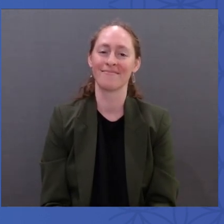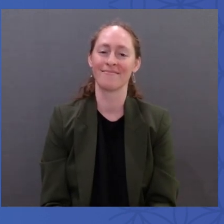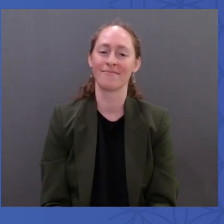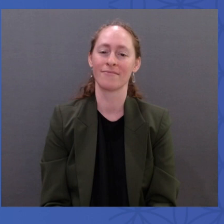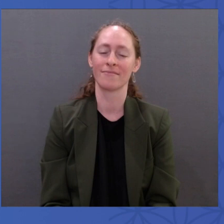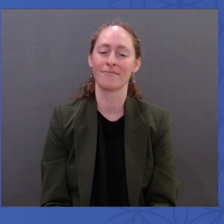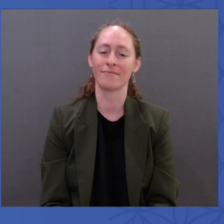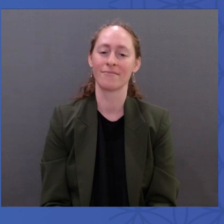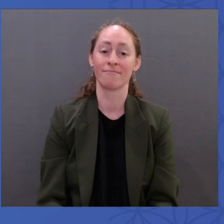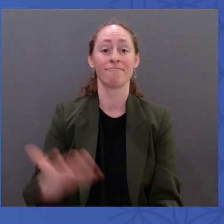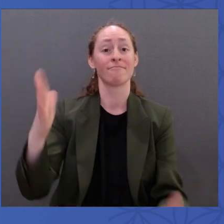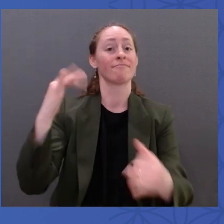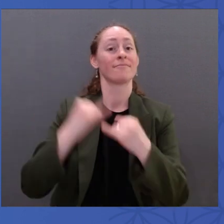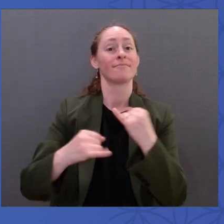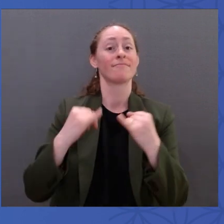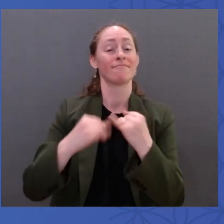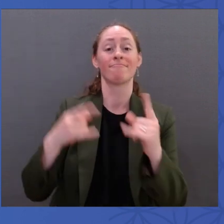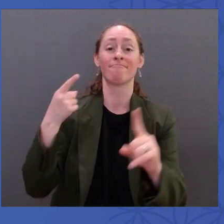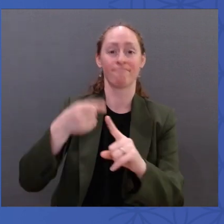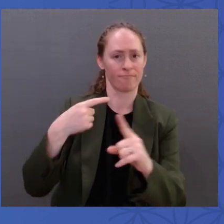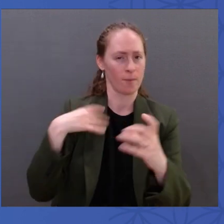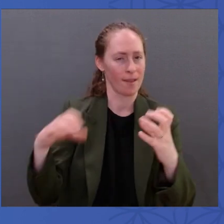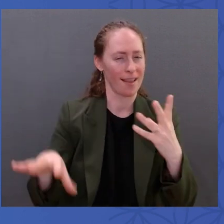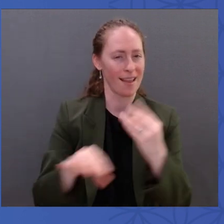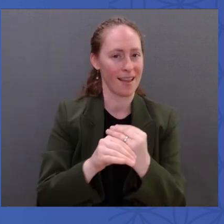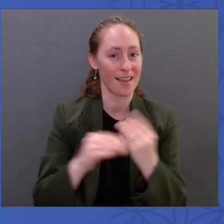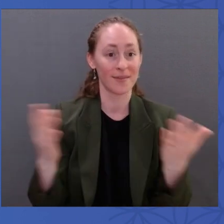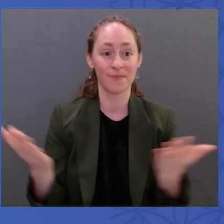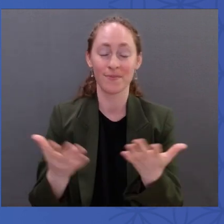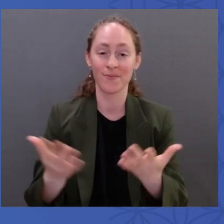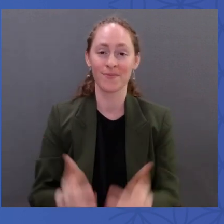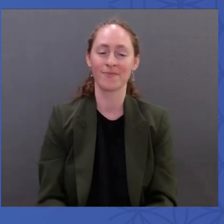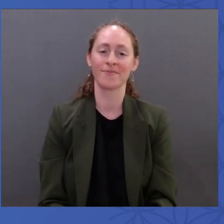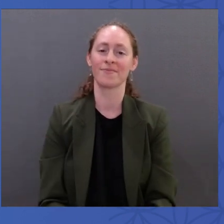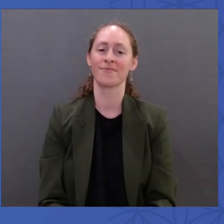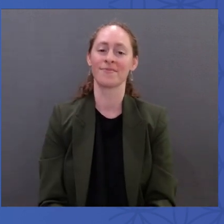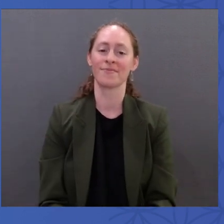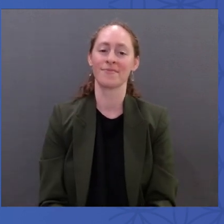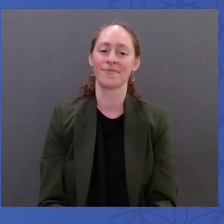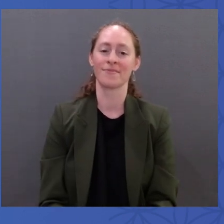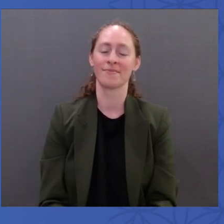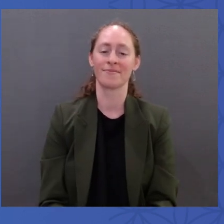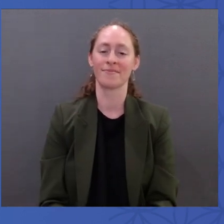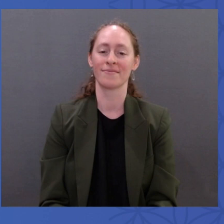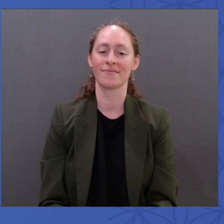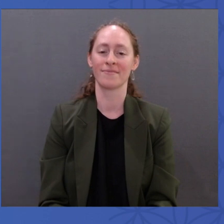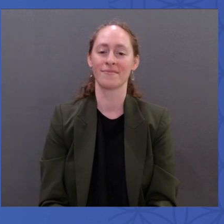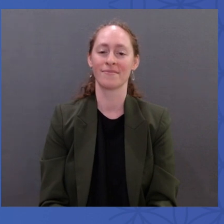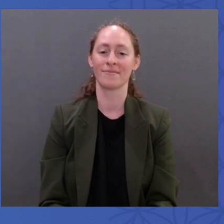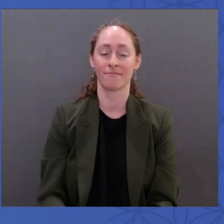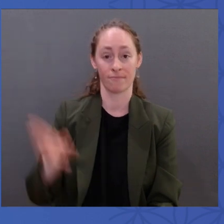and that of Thailand has illustrated to us that economic growth and the expansion of trade and investment